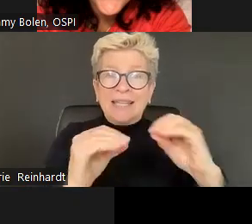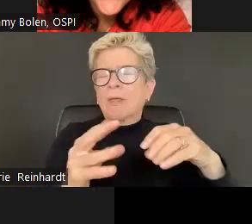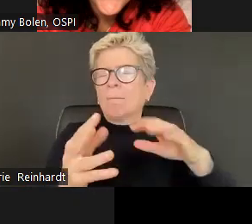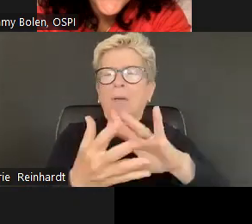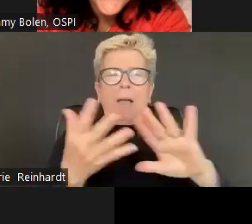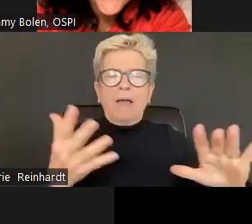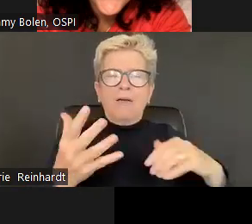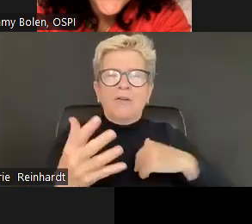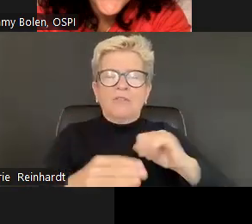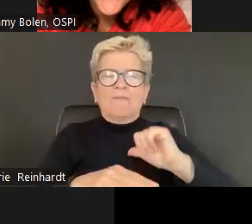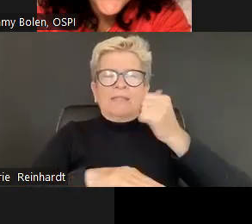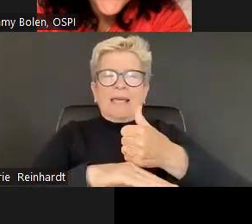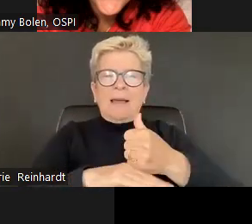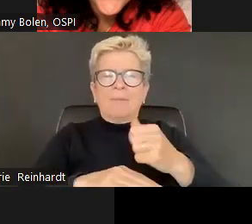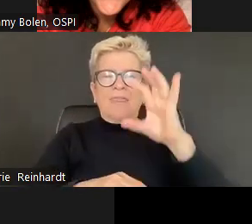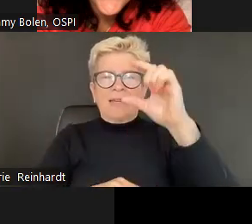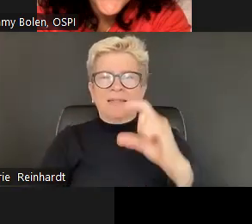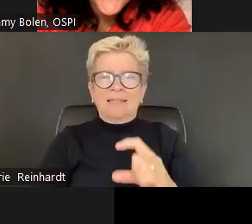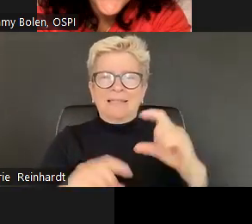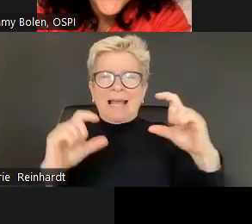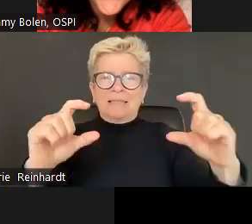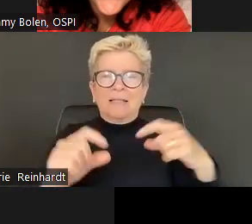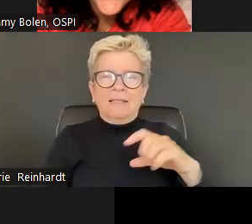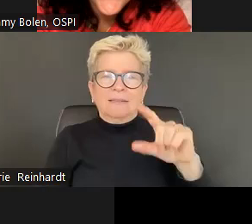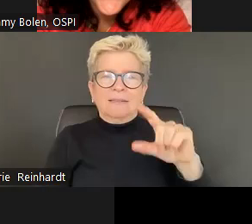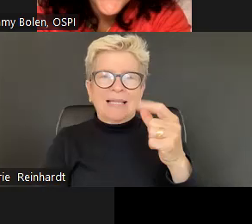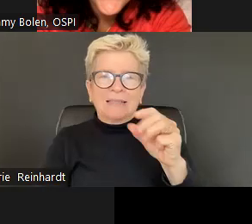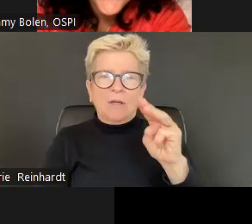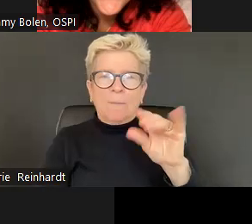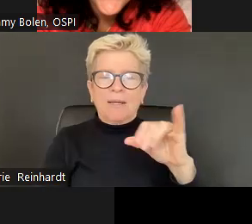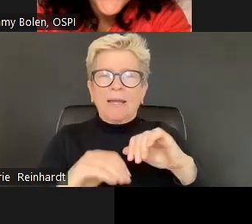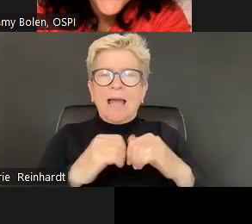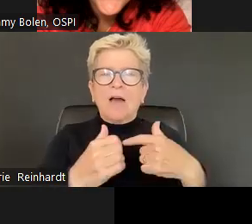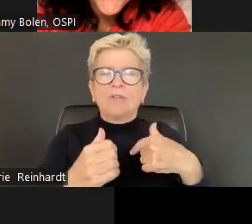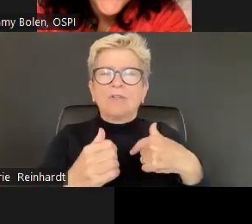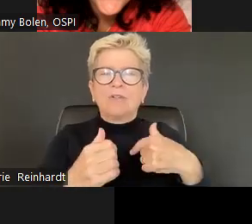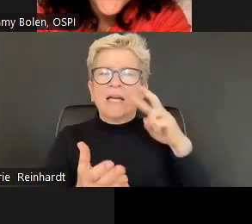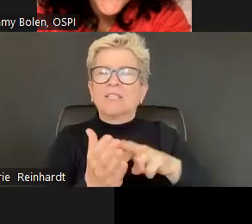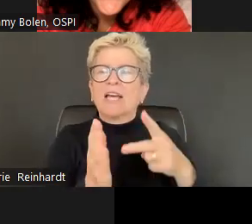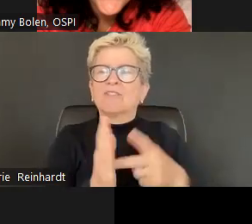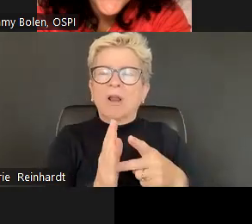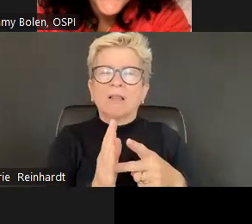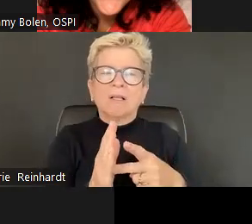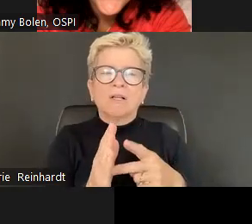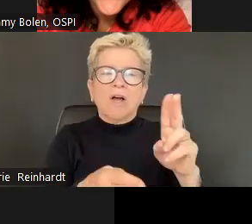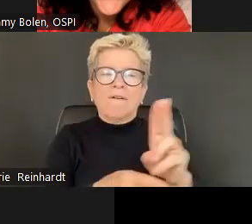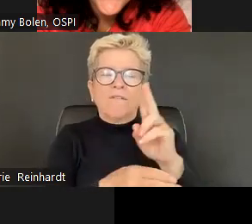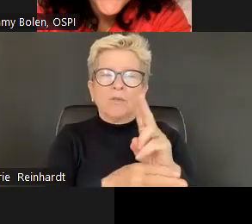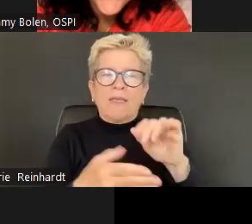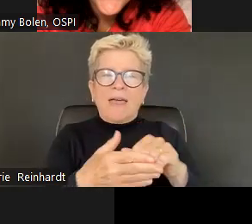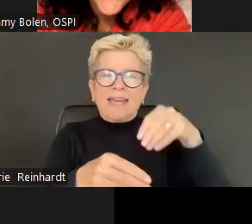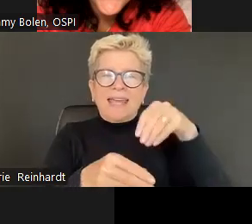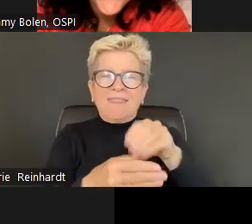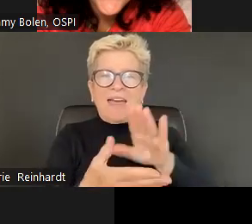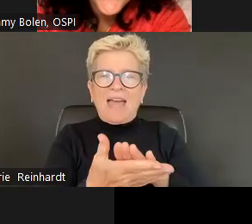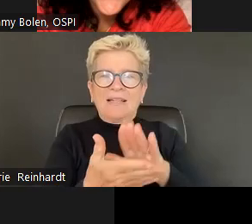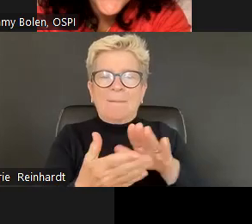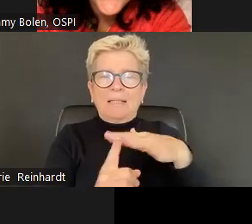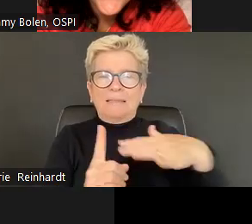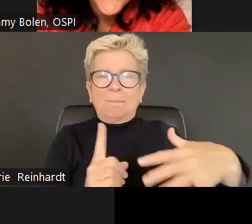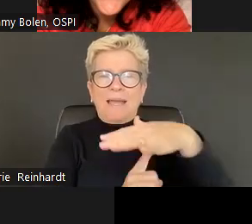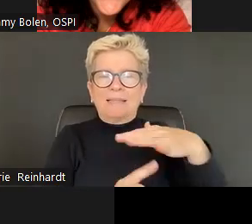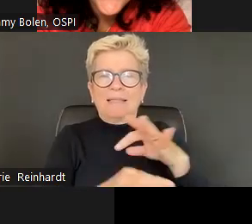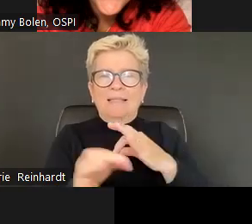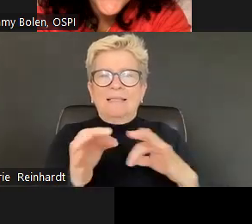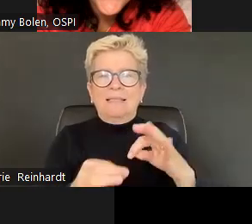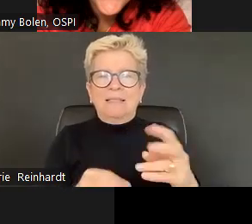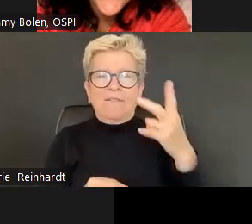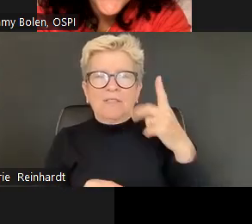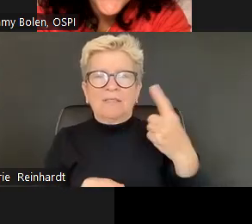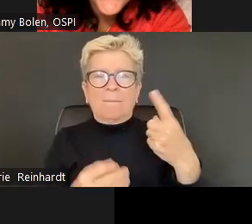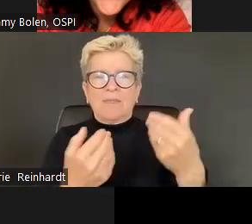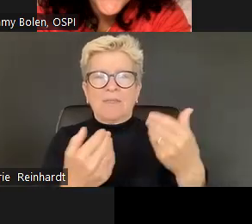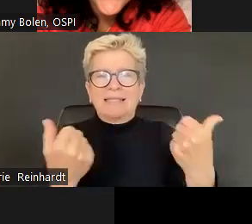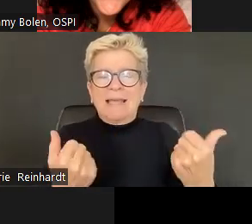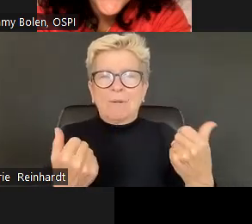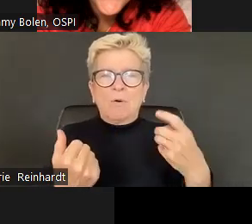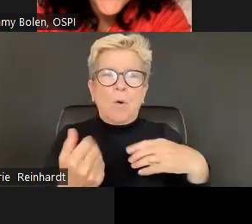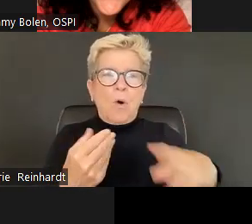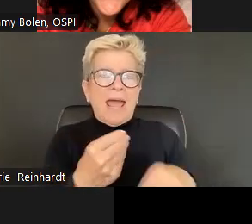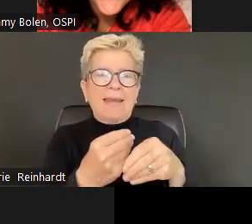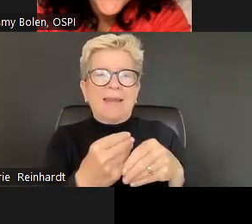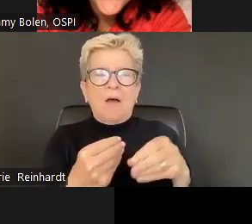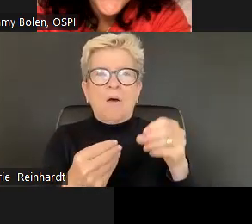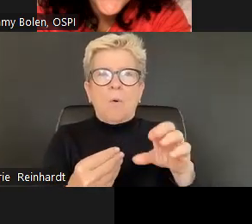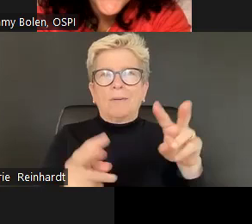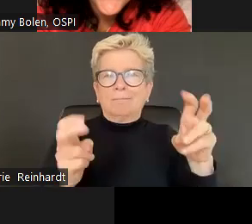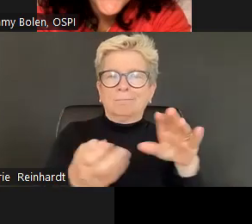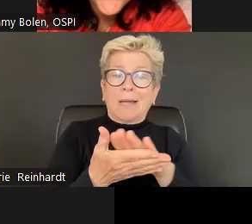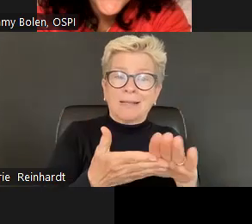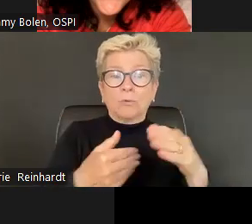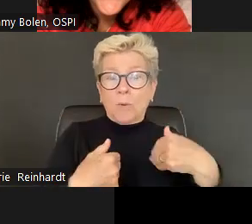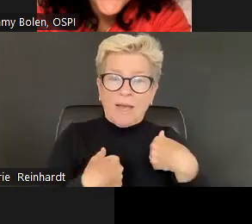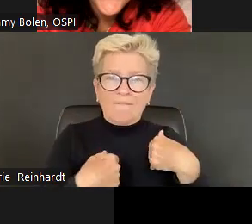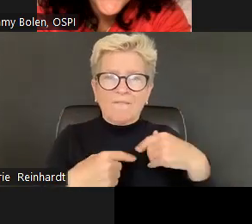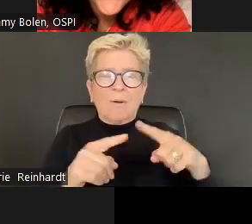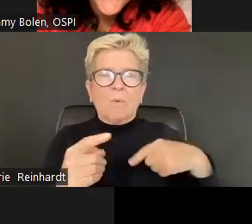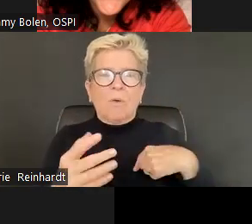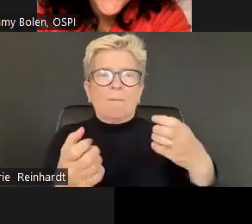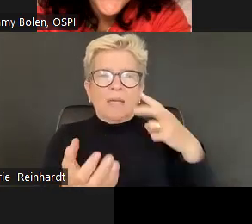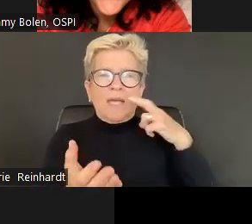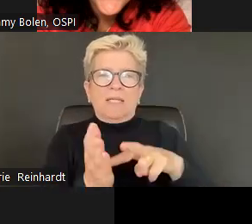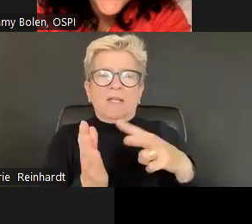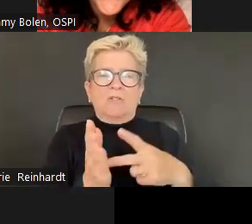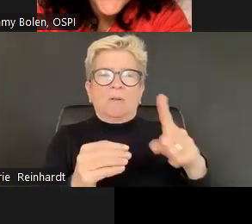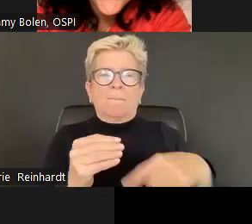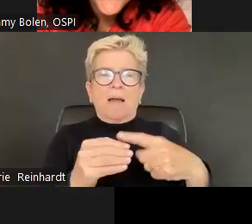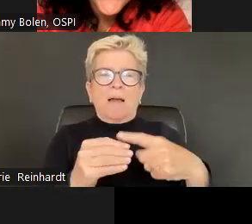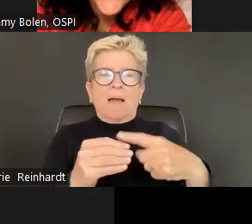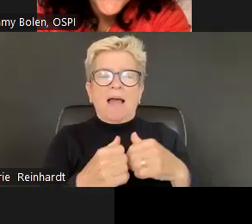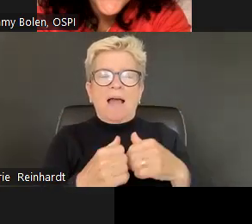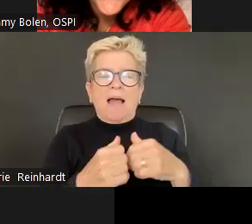When are we going to embed them in the practices? When are we going to reinforce them? When are we going to reteach them? Right.